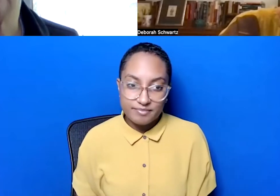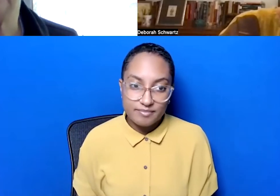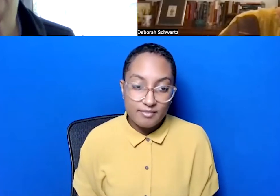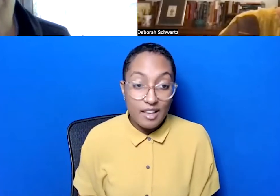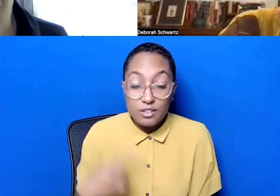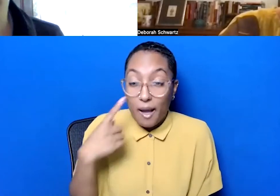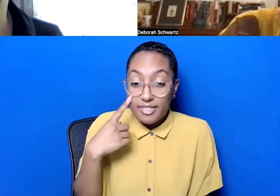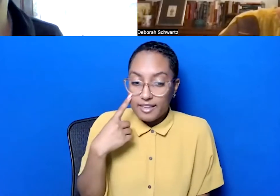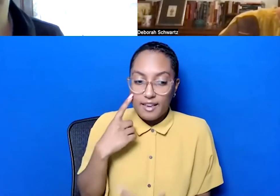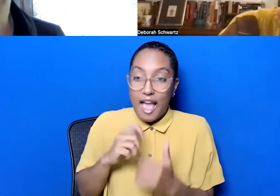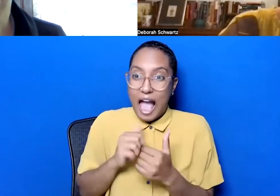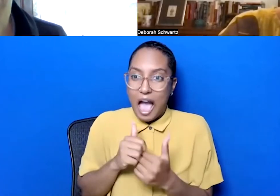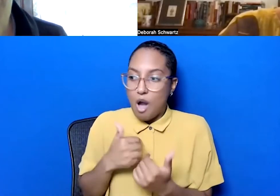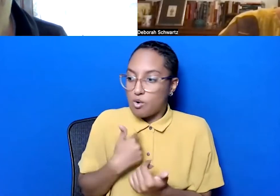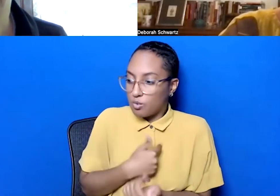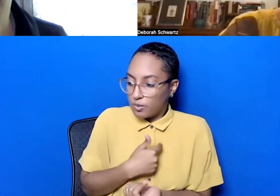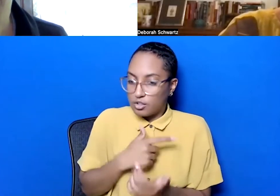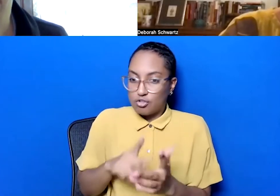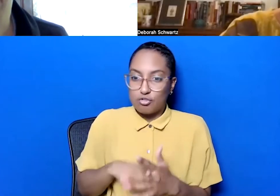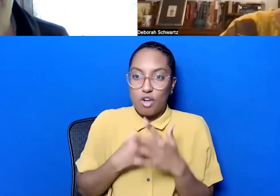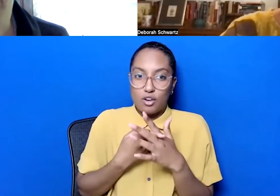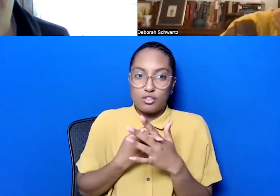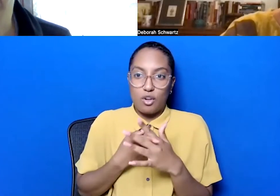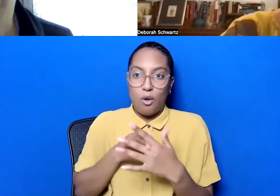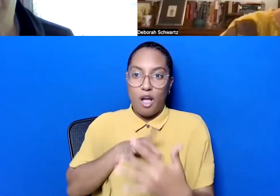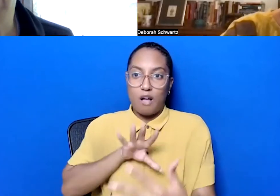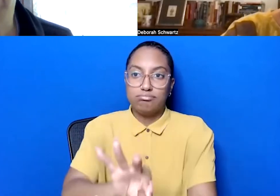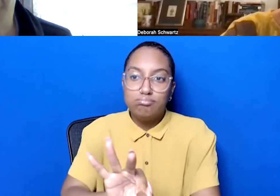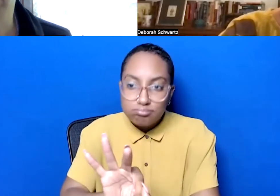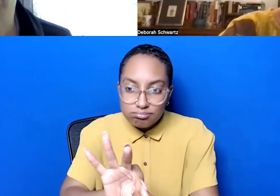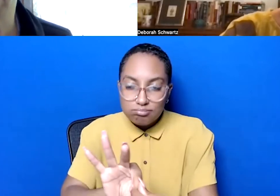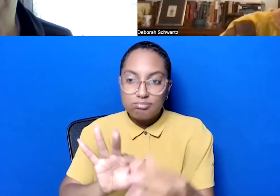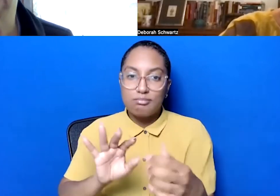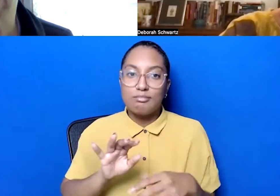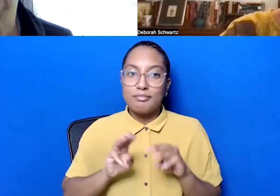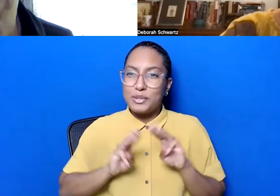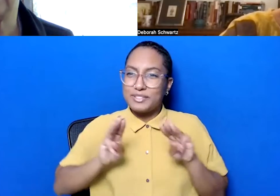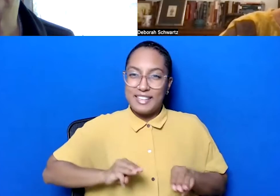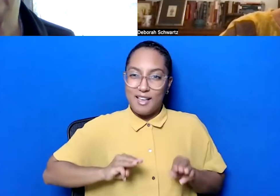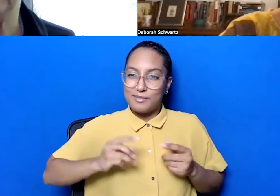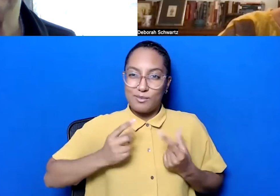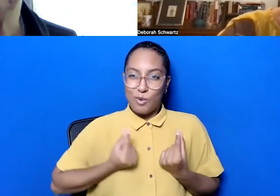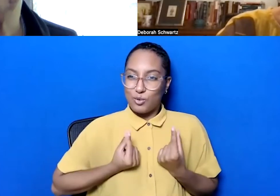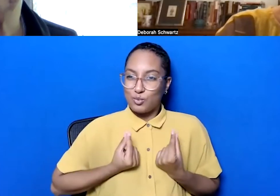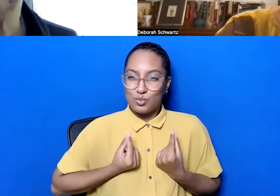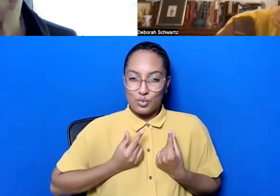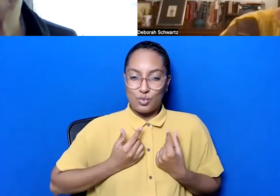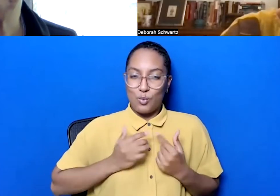how do we how do we start to bridge that divide, what can museums do to start bridging that divide.